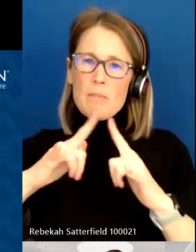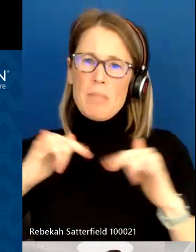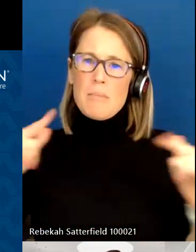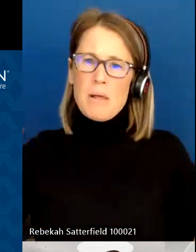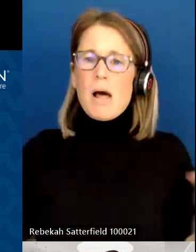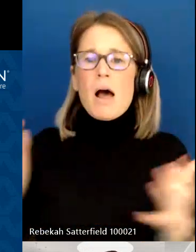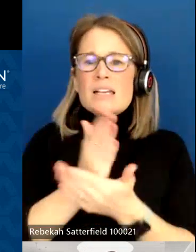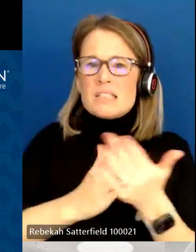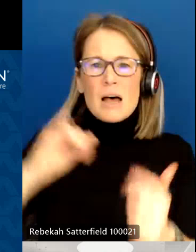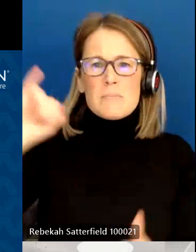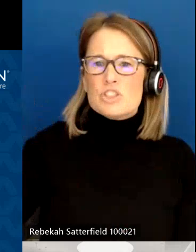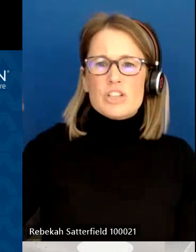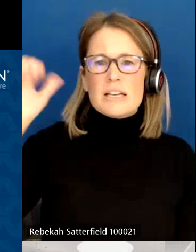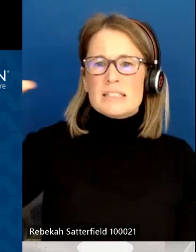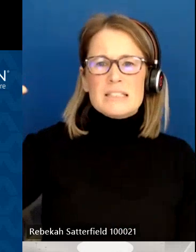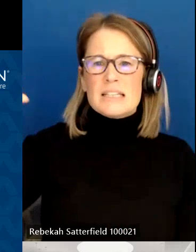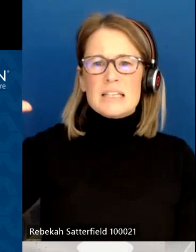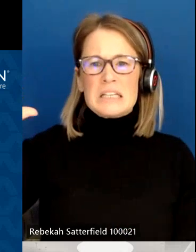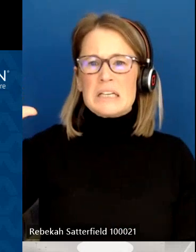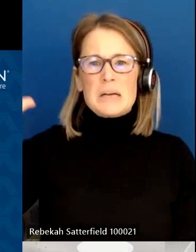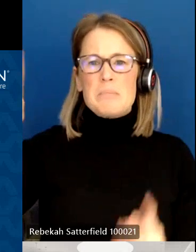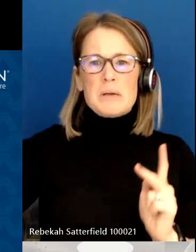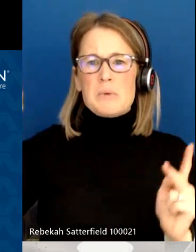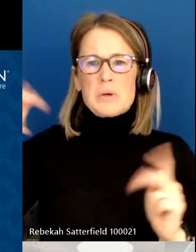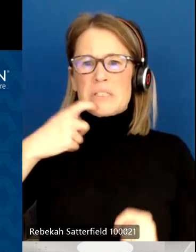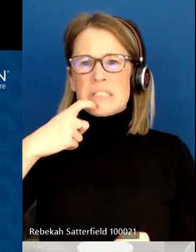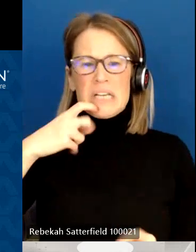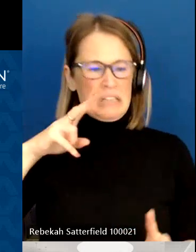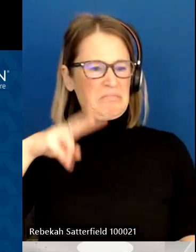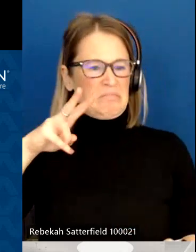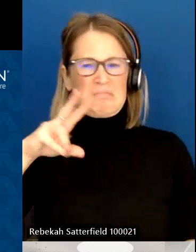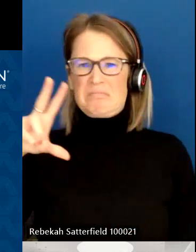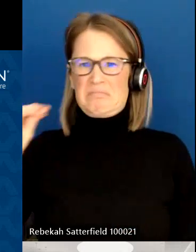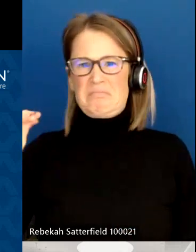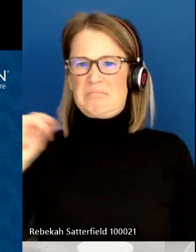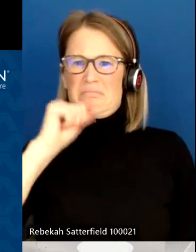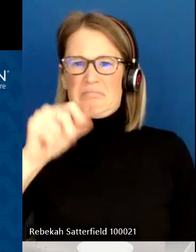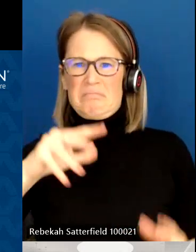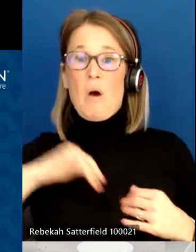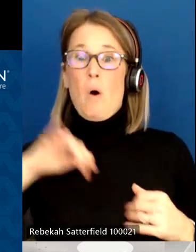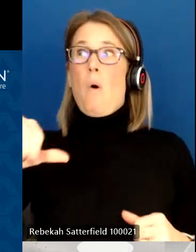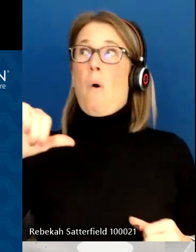uh folks frown upon that um and rightfully so in a way because I had never thought of it they feel